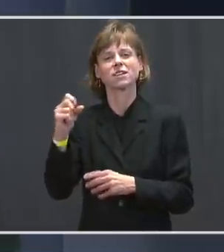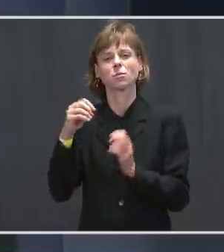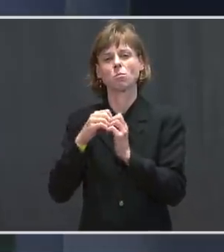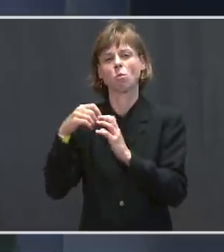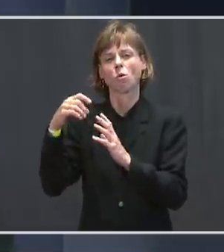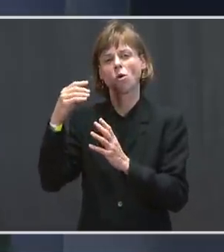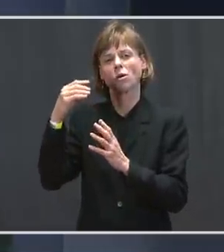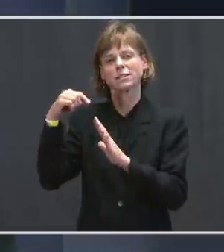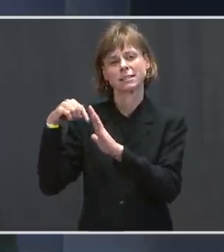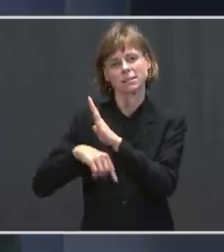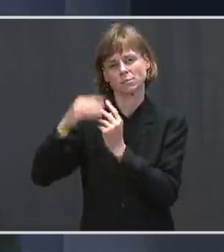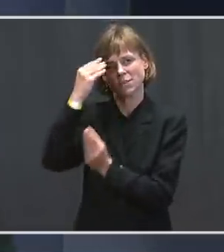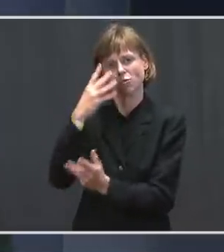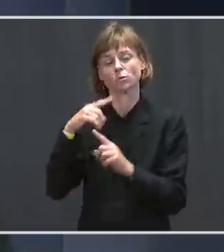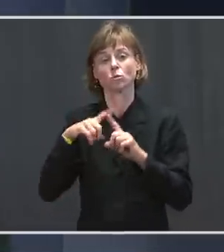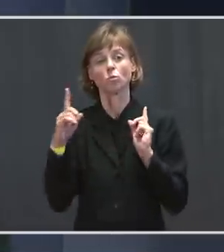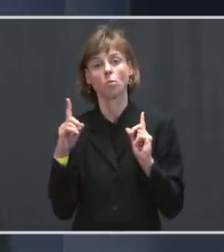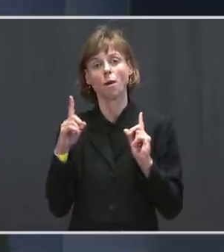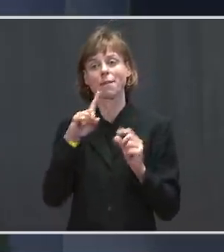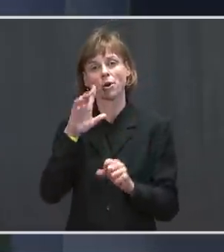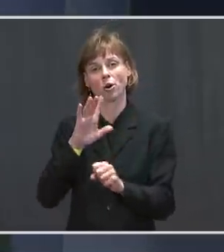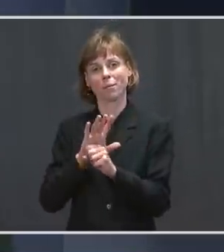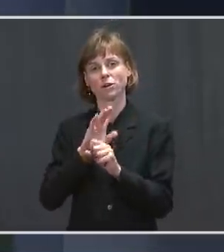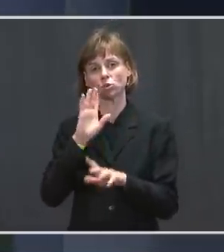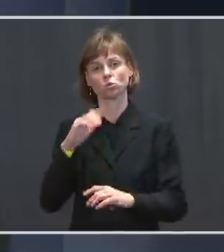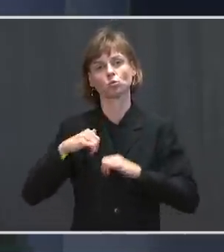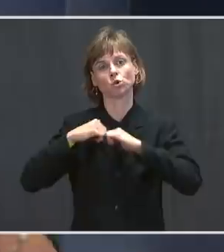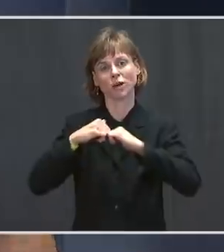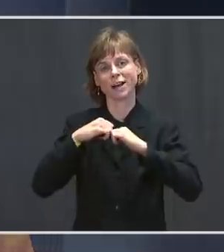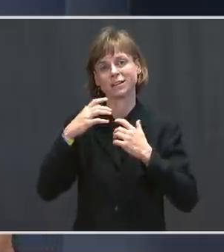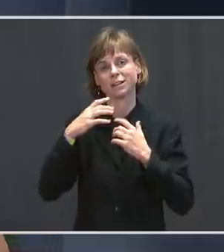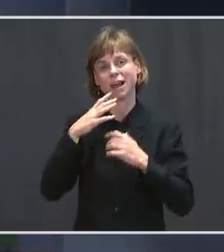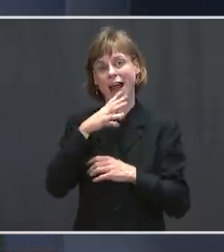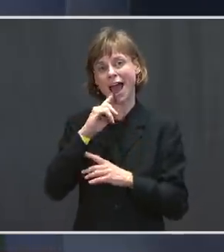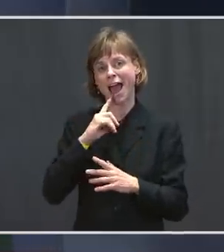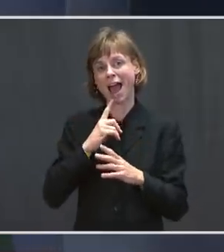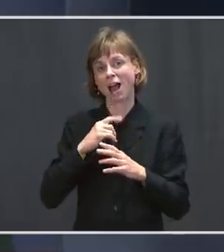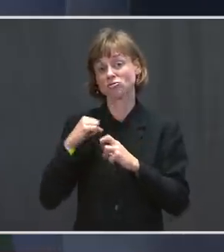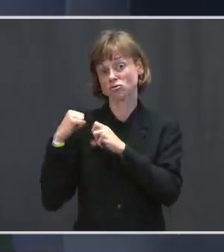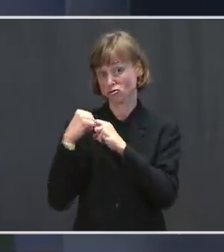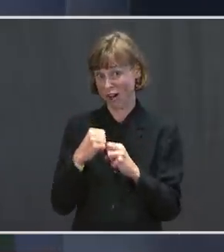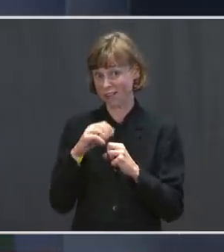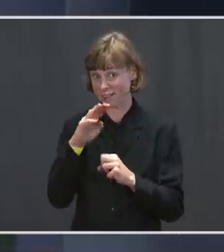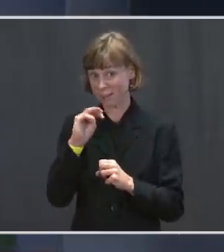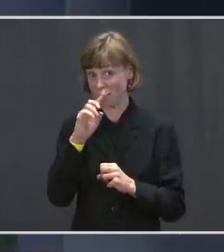but they have stated they're committed to protecting and strengthening the Medicaid program, as is the president consistent with the executive